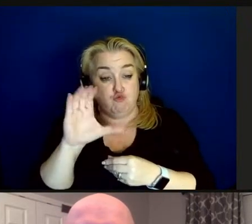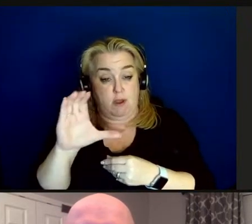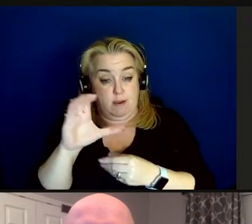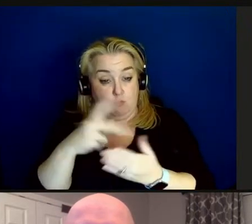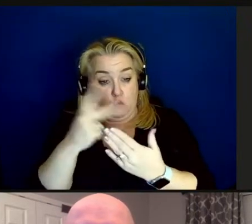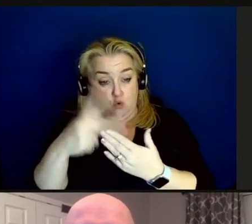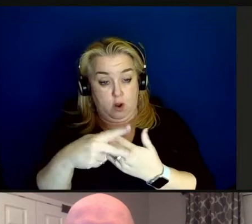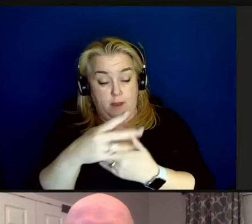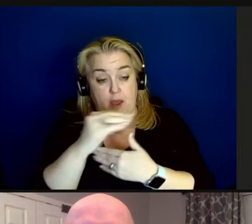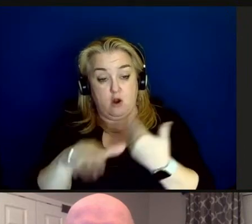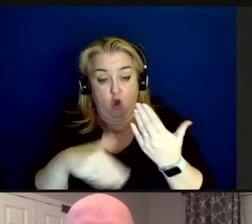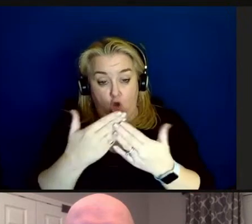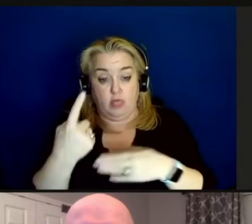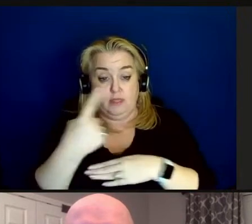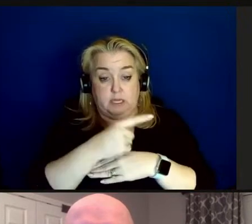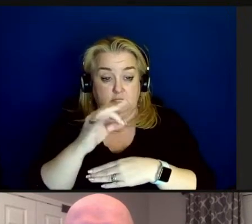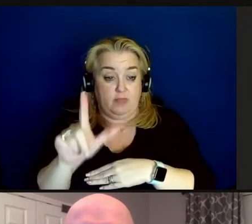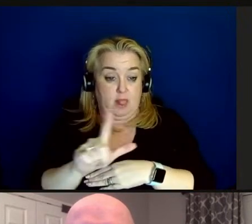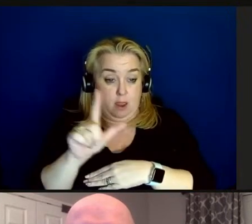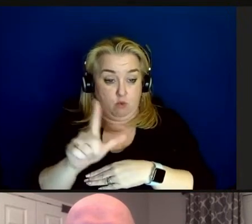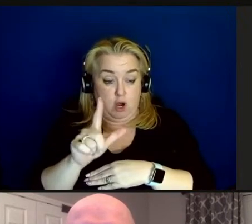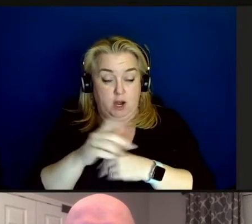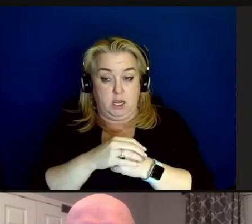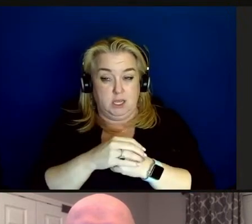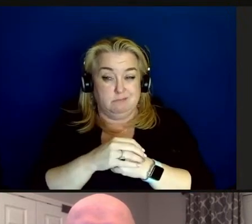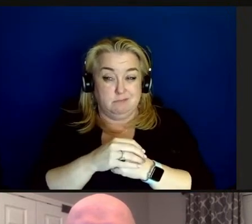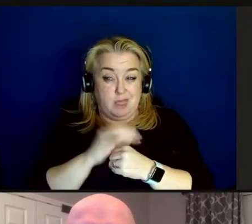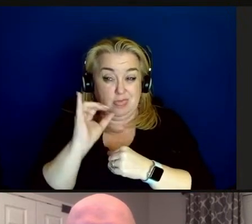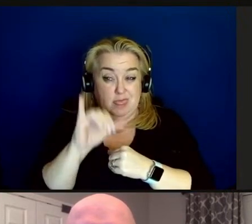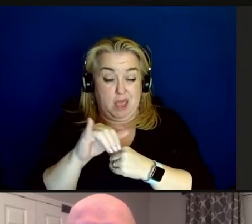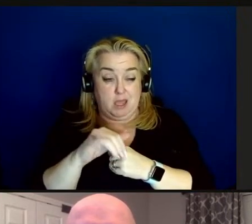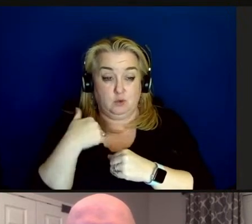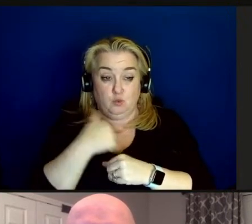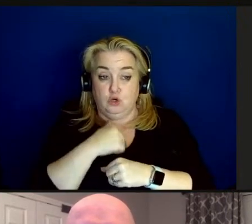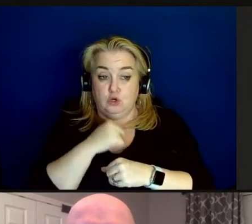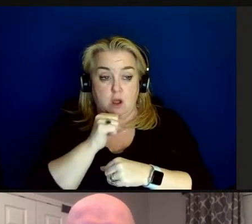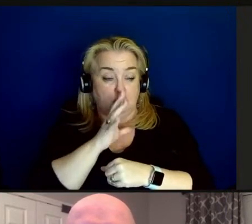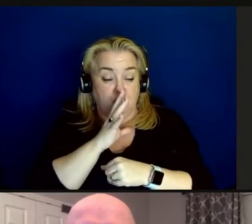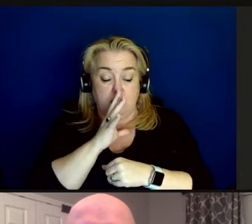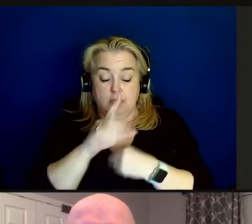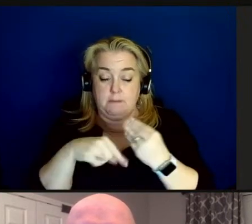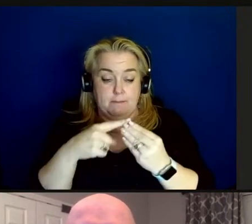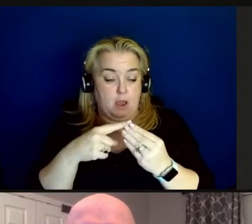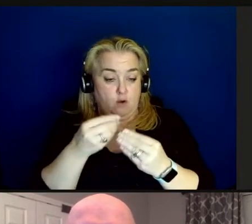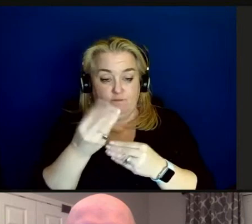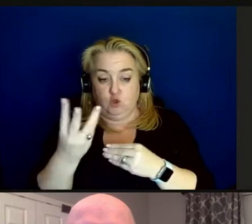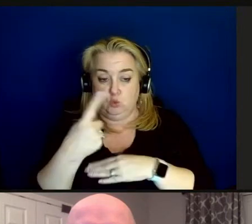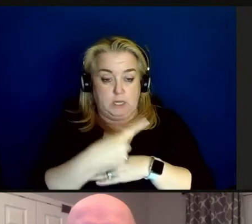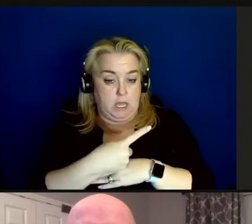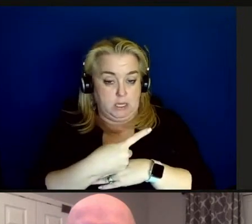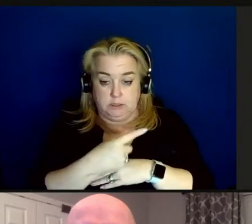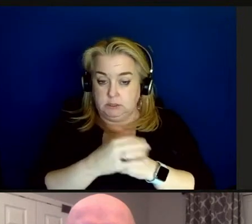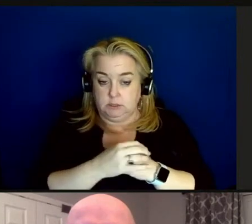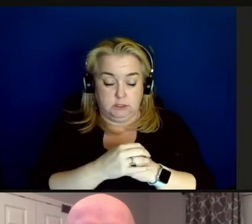I MEAN YOU'RE TALKING ABOUT THE ENTIRE PARKS AND RECREATION